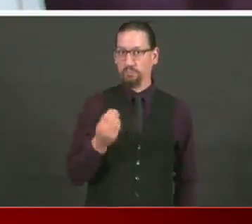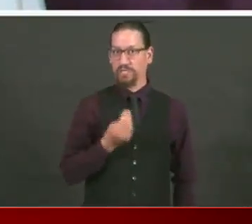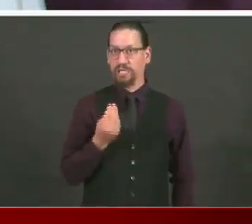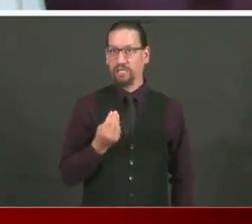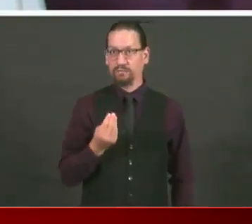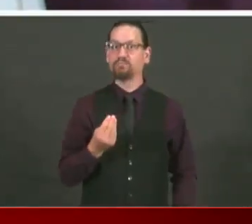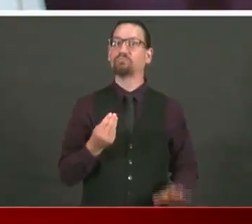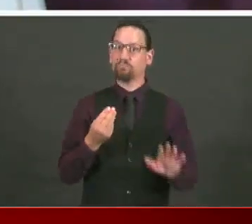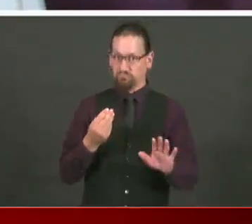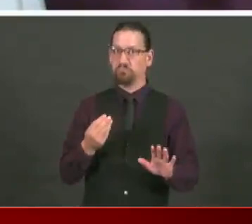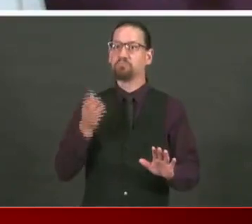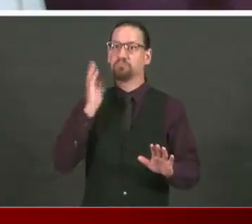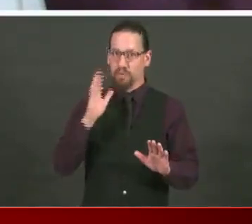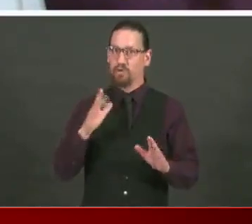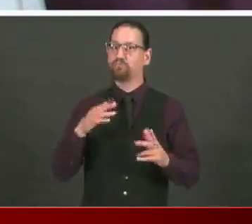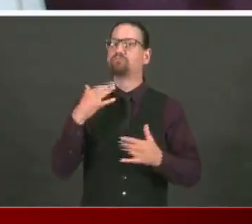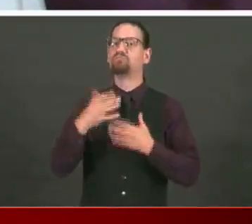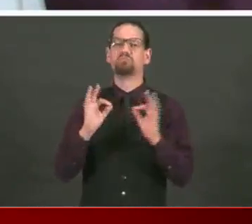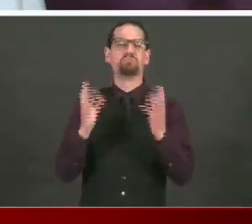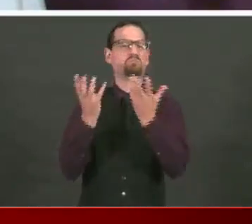I WOULD LIKE TO BE ACCURATE